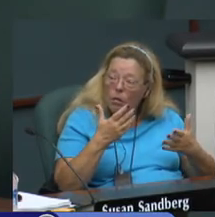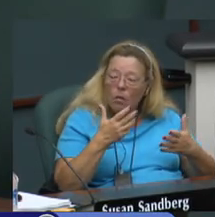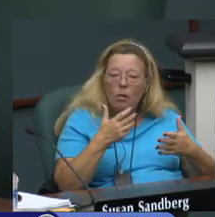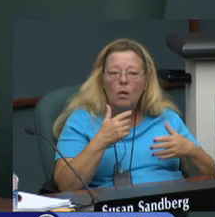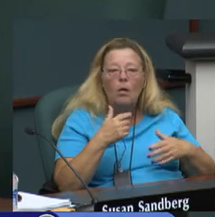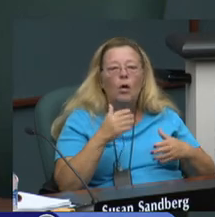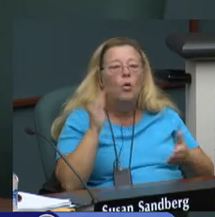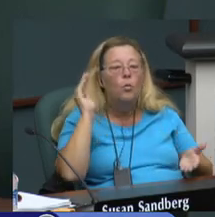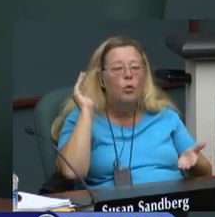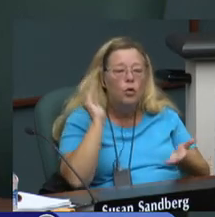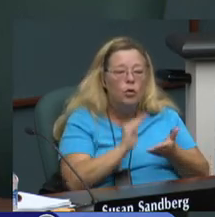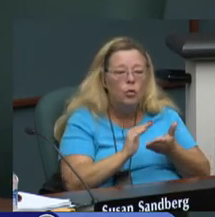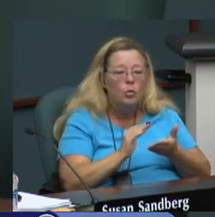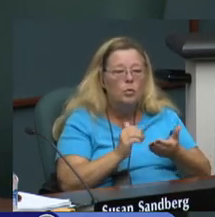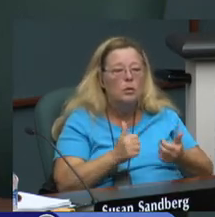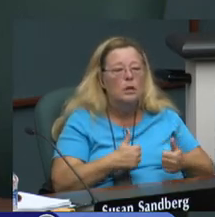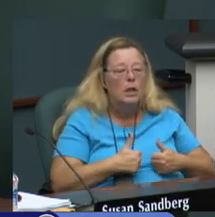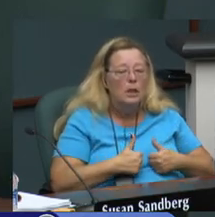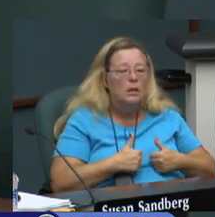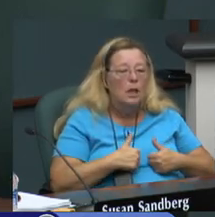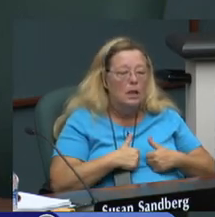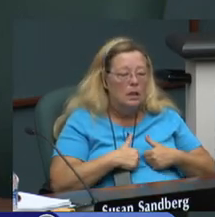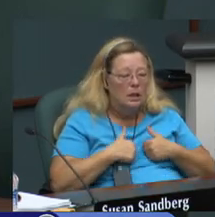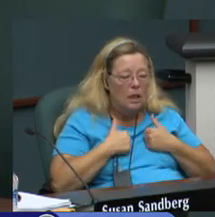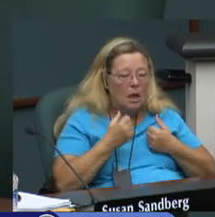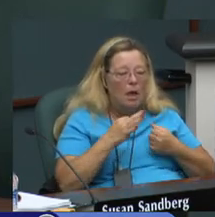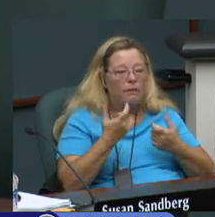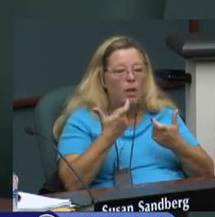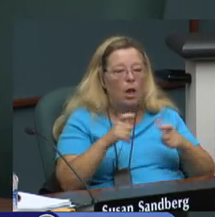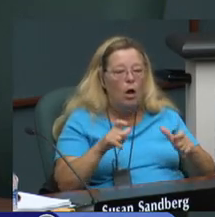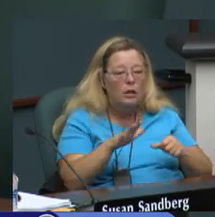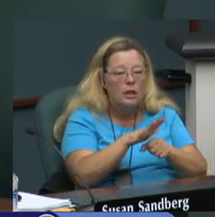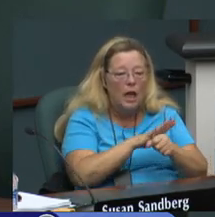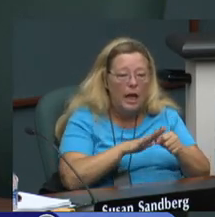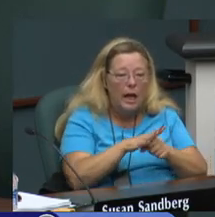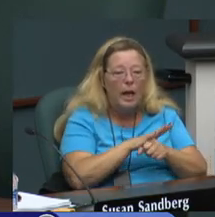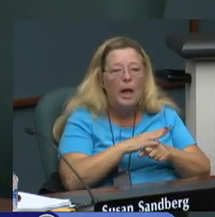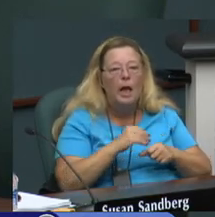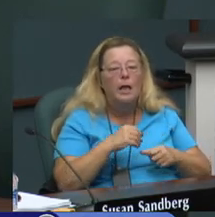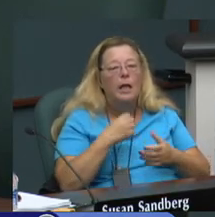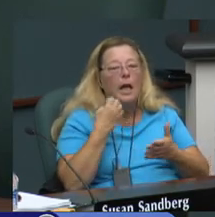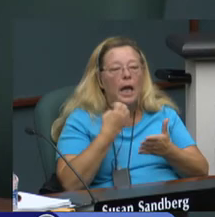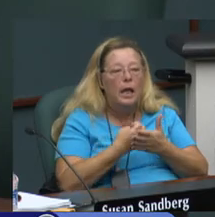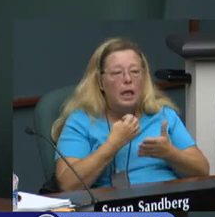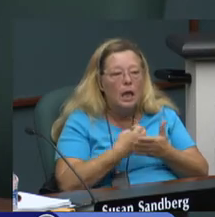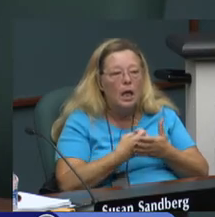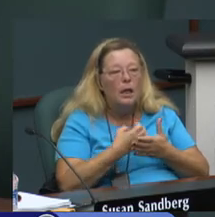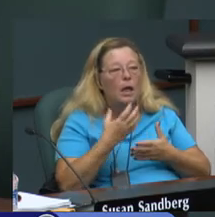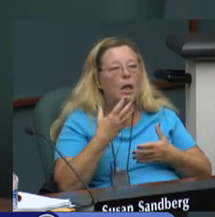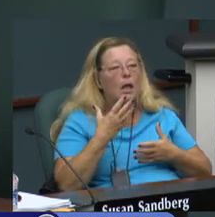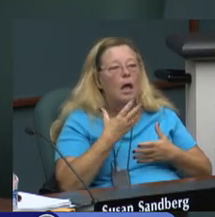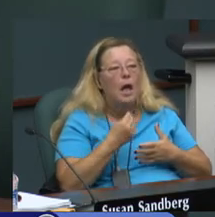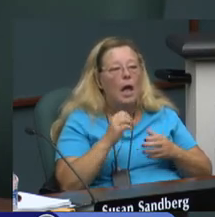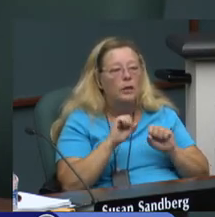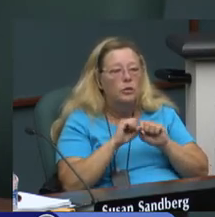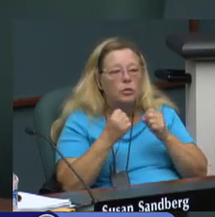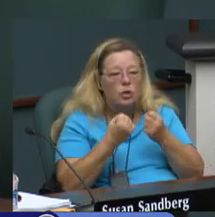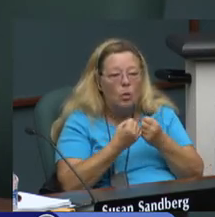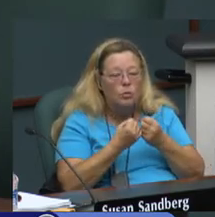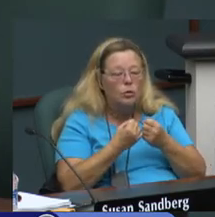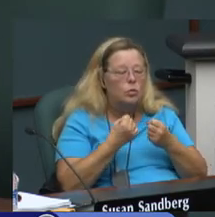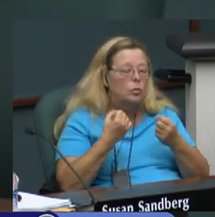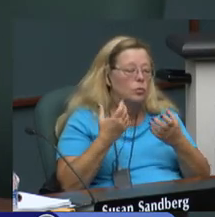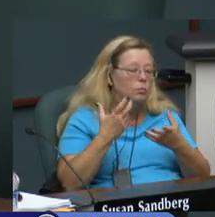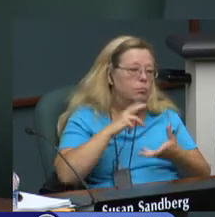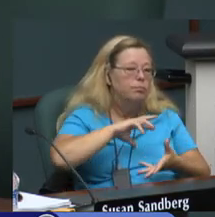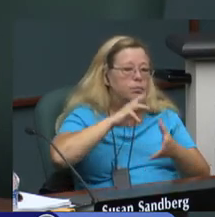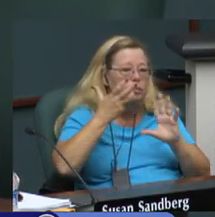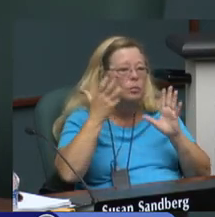we reduced habitability of large areas of economic and social upheaval that